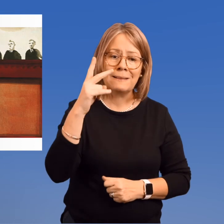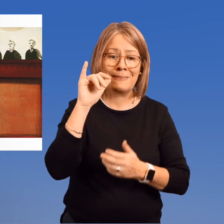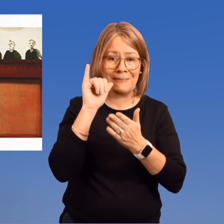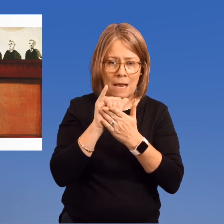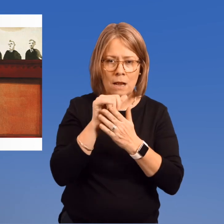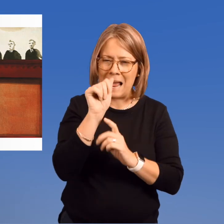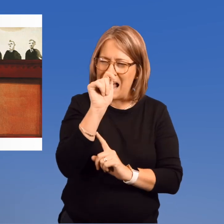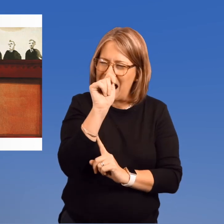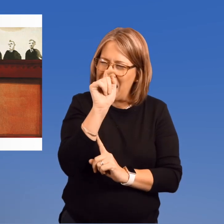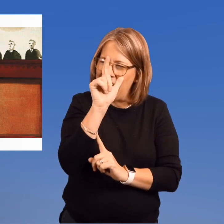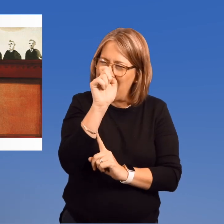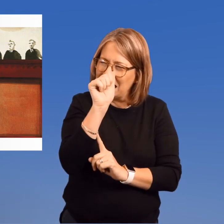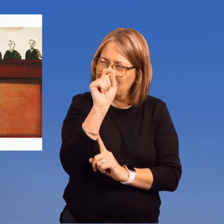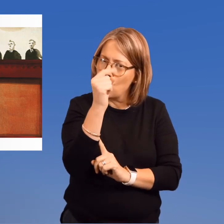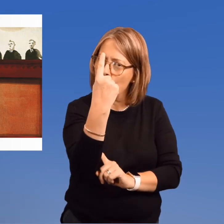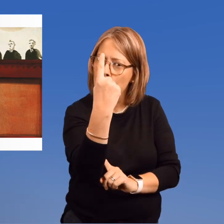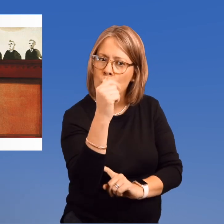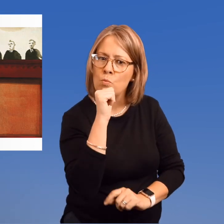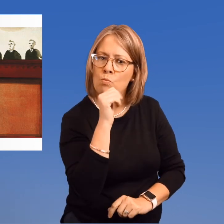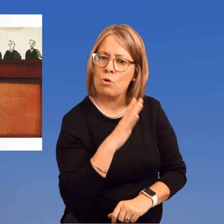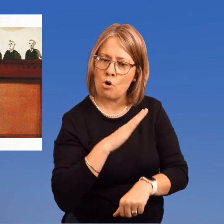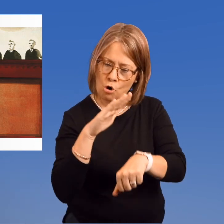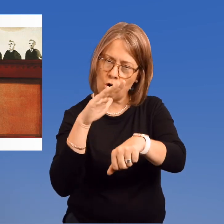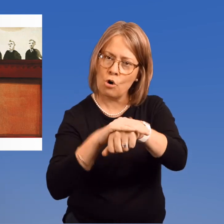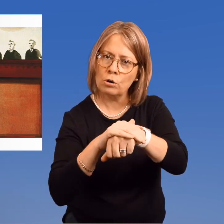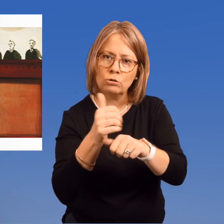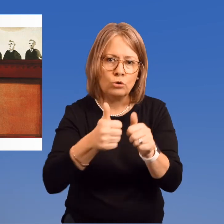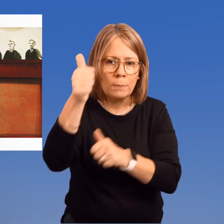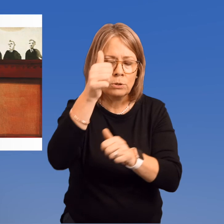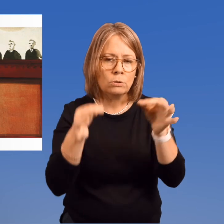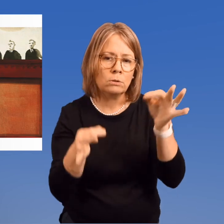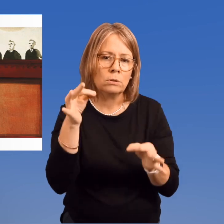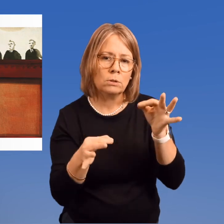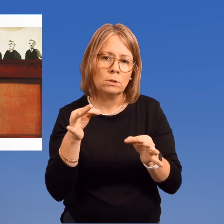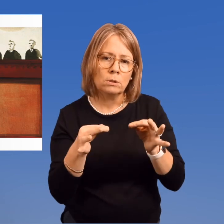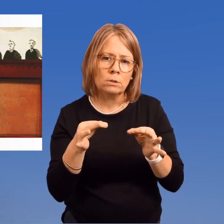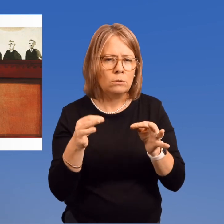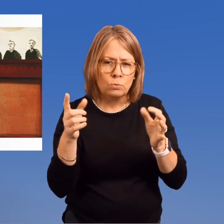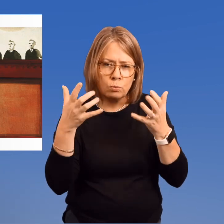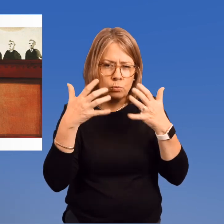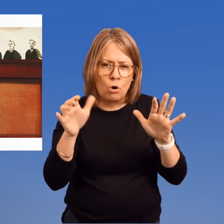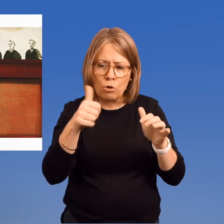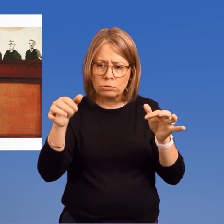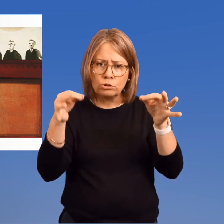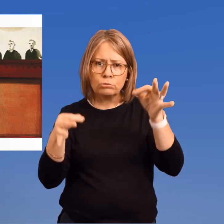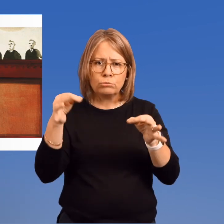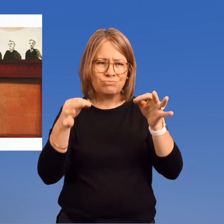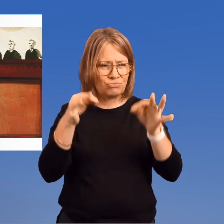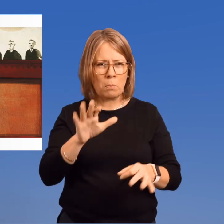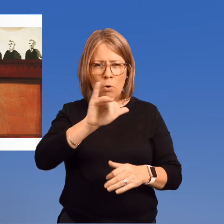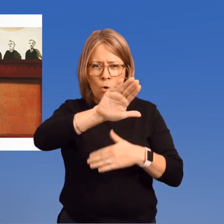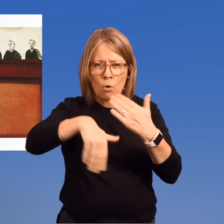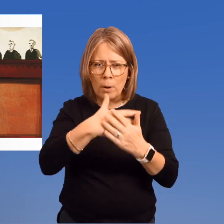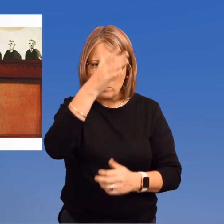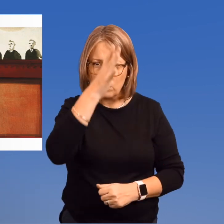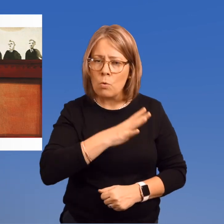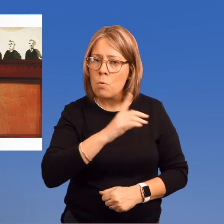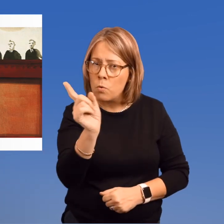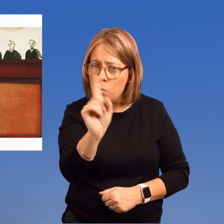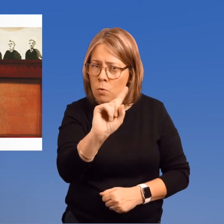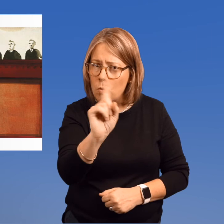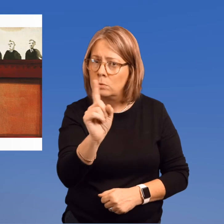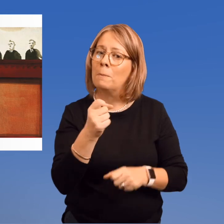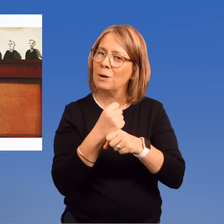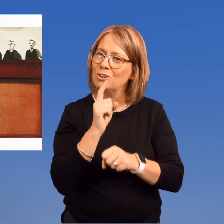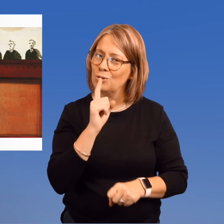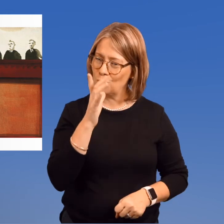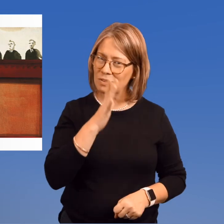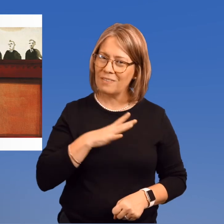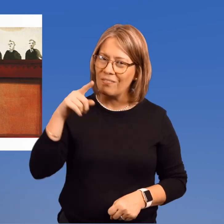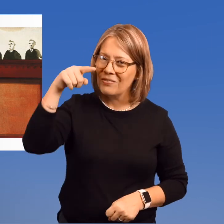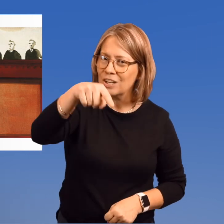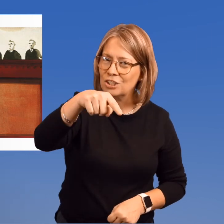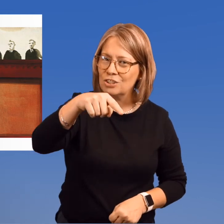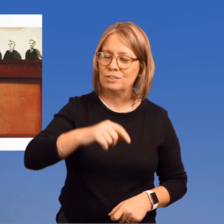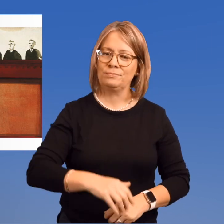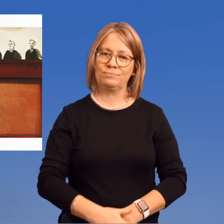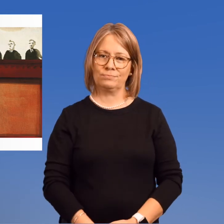to see at least one woman on the Supreme Court.